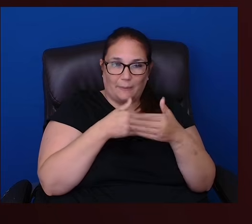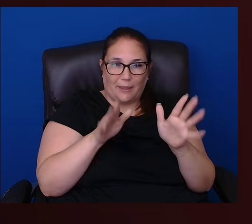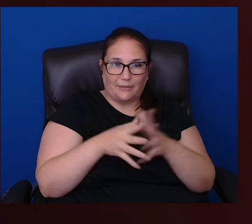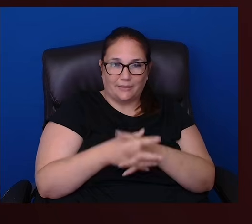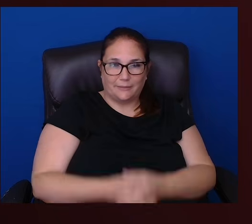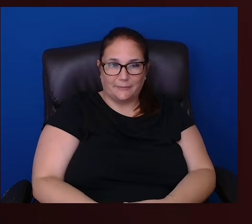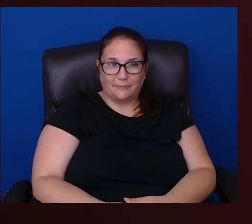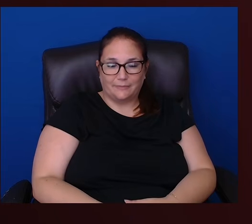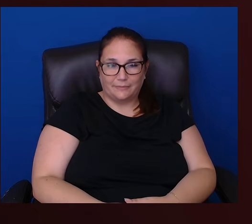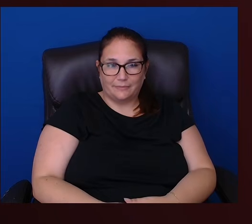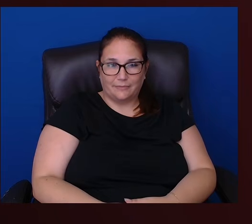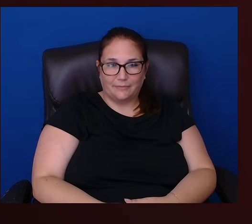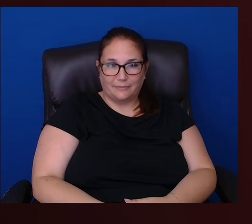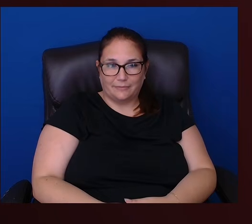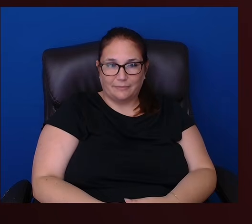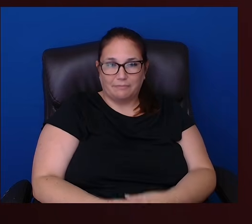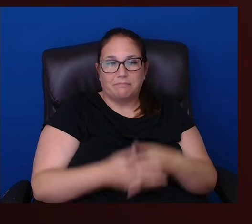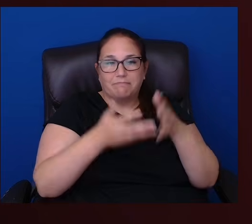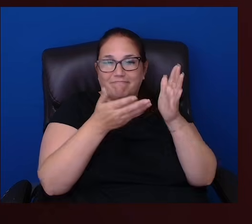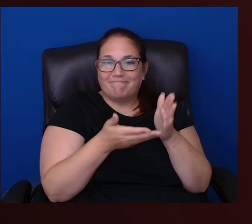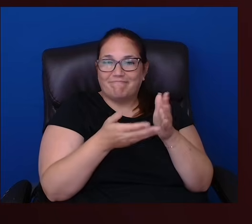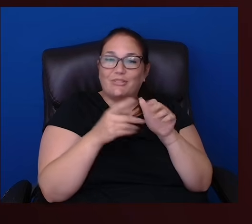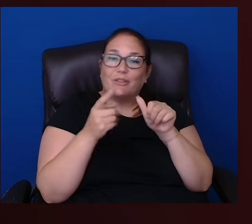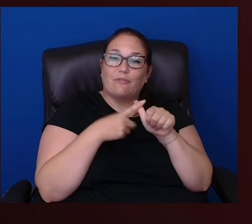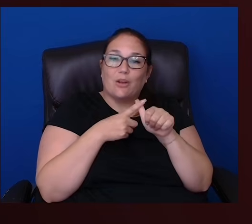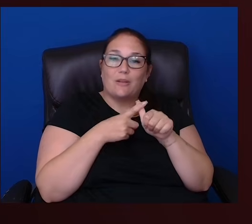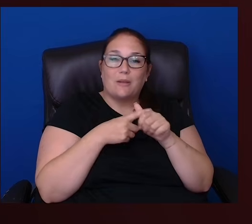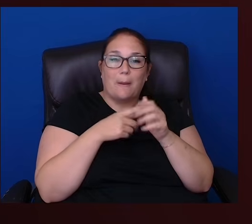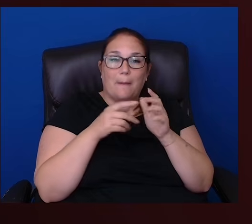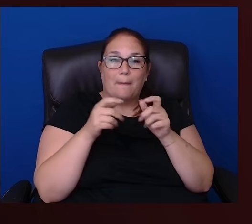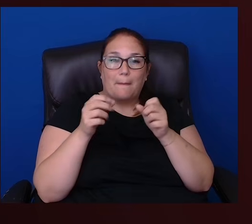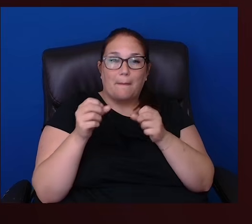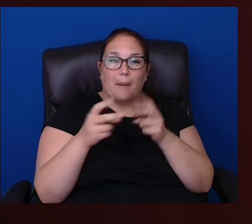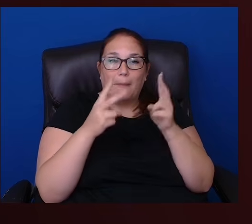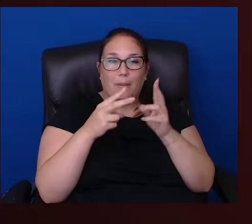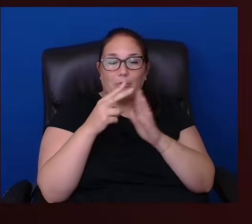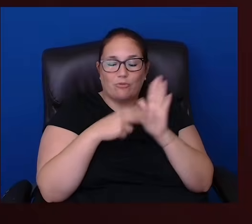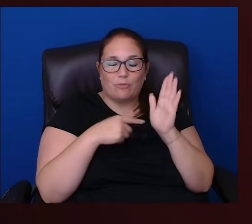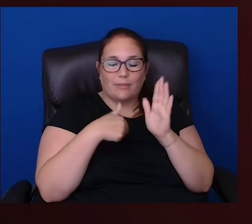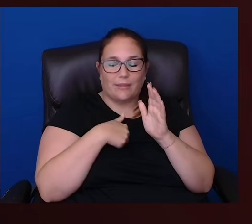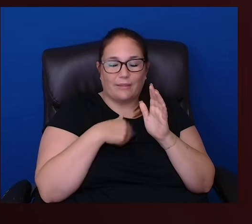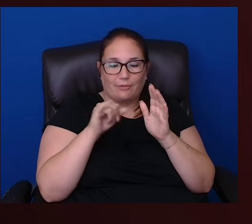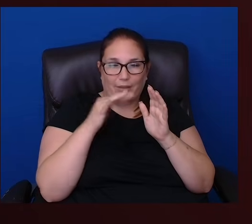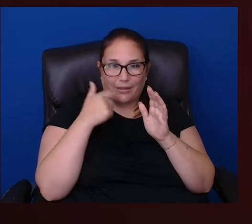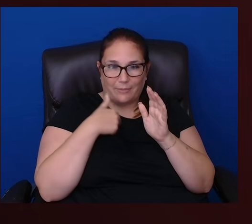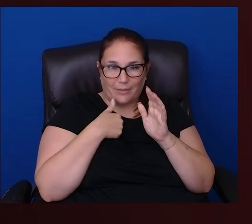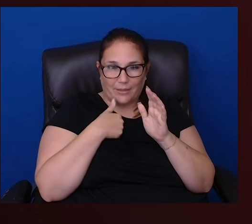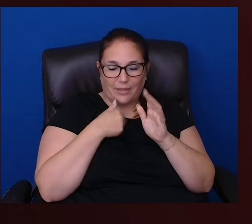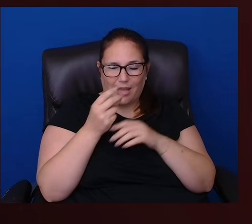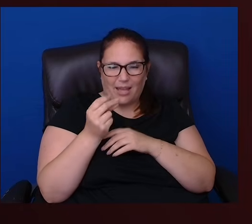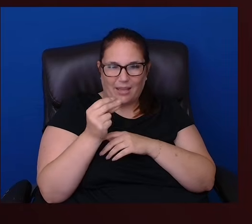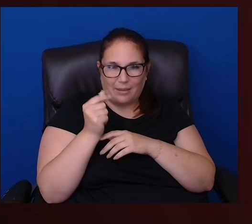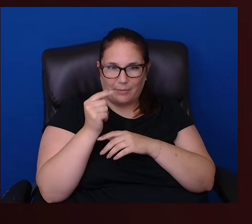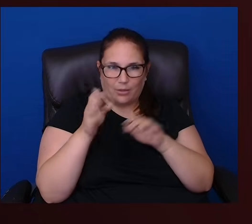So, the first thing it's going to do is pop up a README. Now, if you're like me, and I know I am, I immediately close all READMEs that pop up,